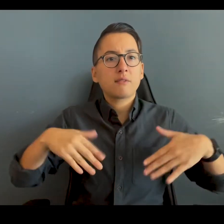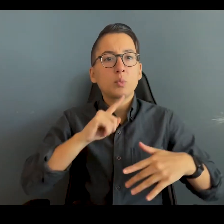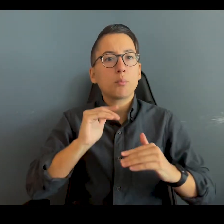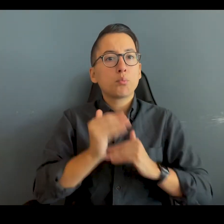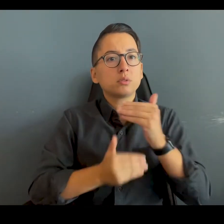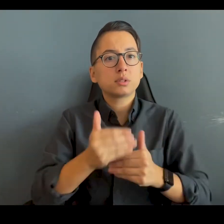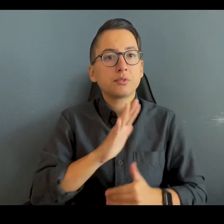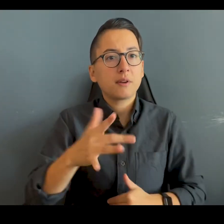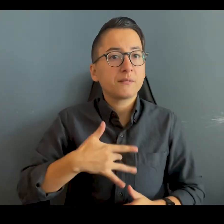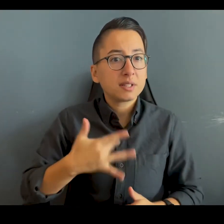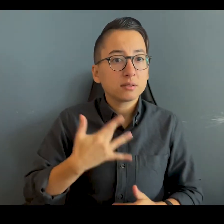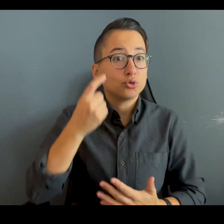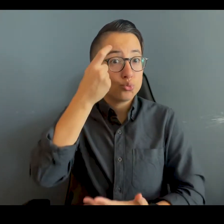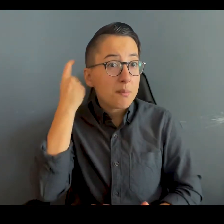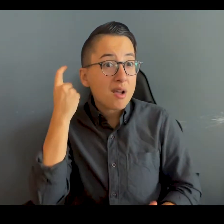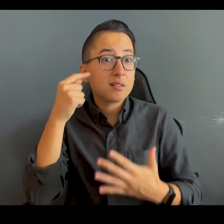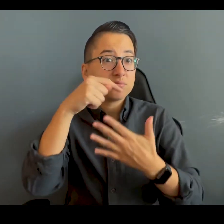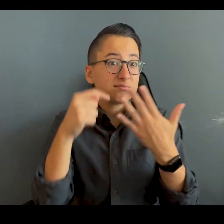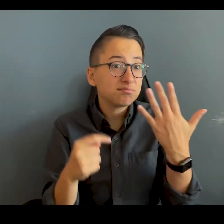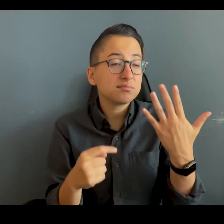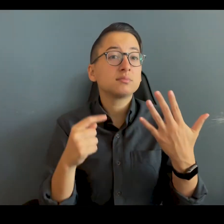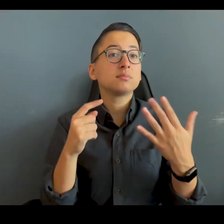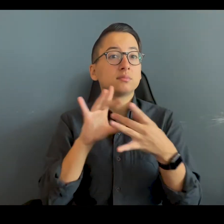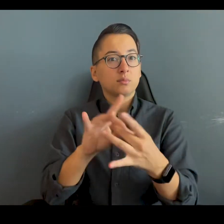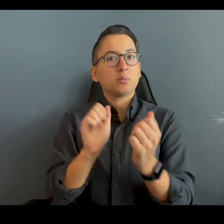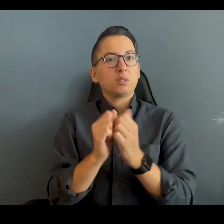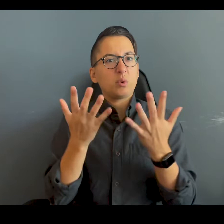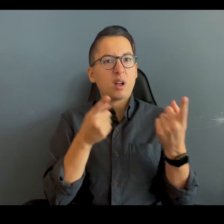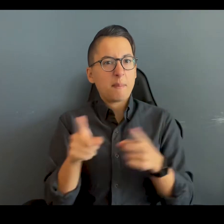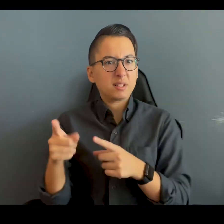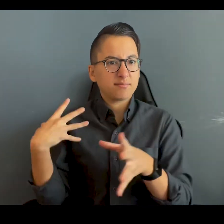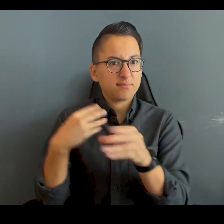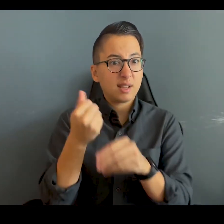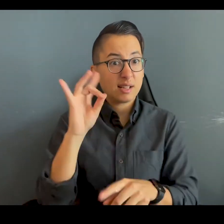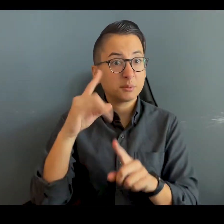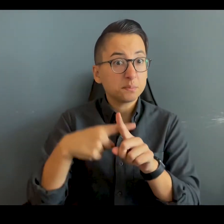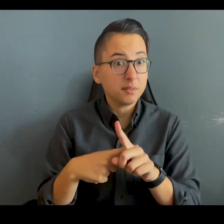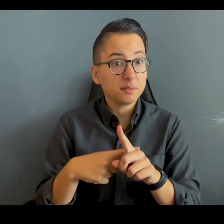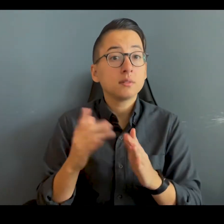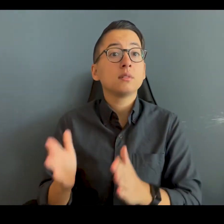haven’t really have had an opportunity to process their feelings and/or trauma related